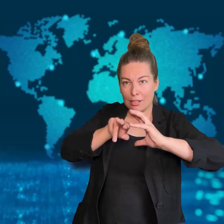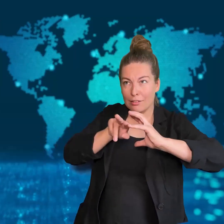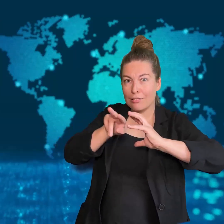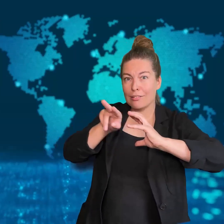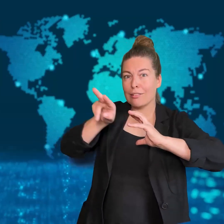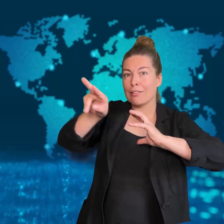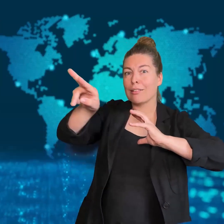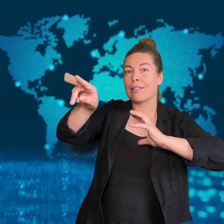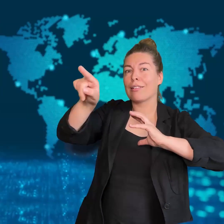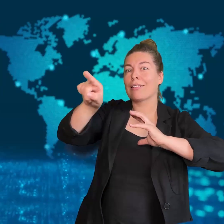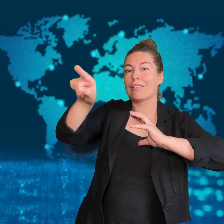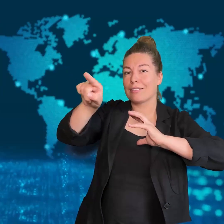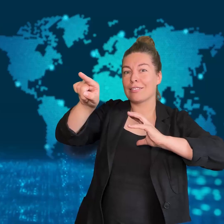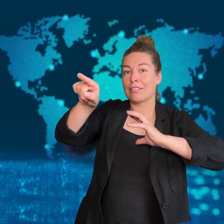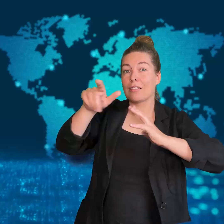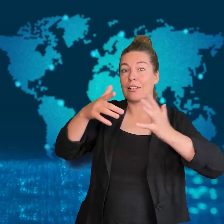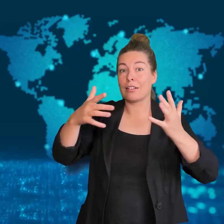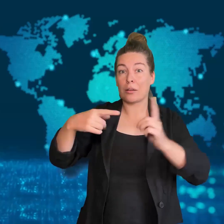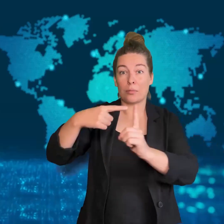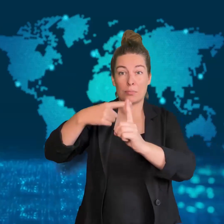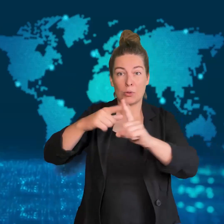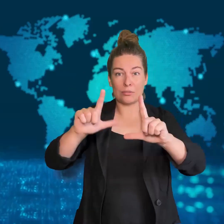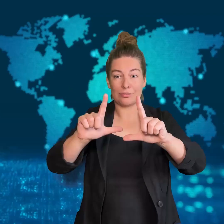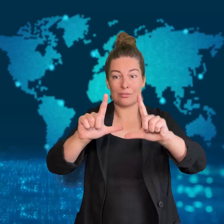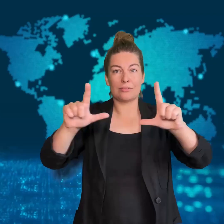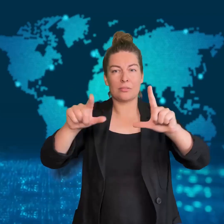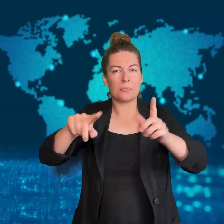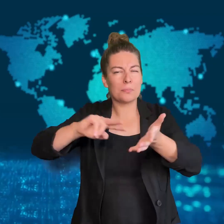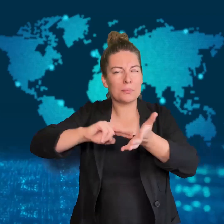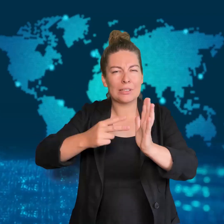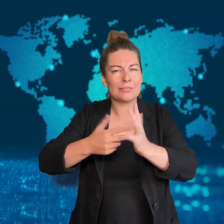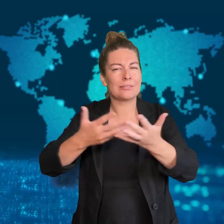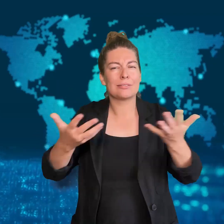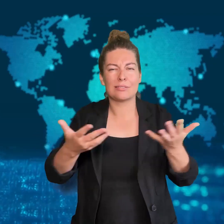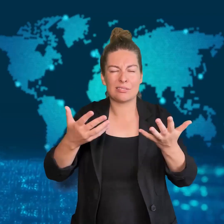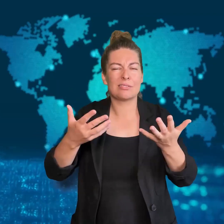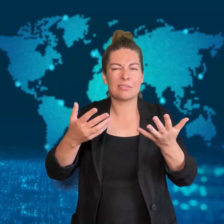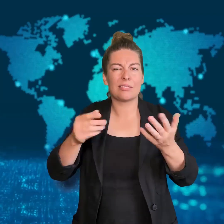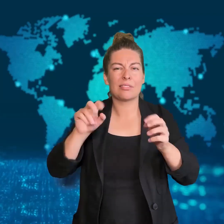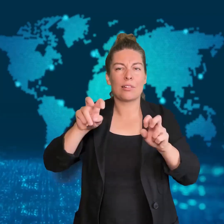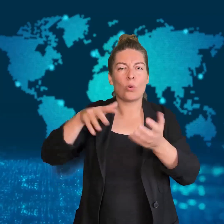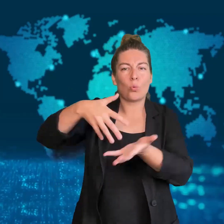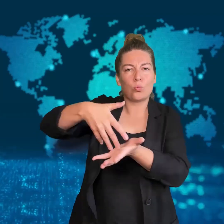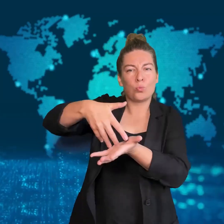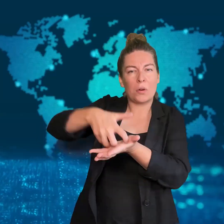"Visual magnitude" is a measure of how visible an object is from Earth.